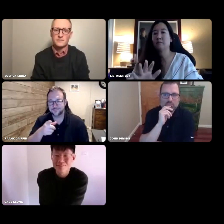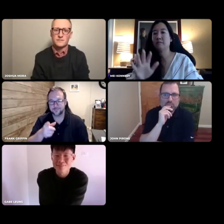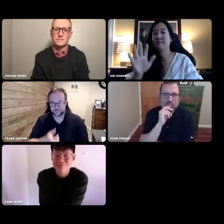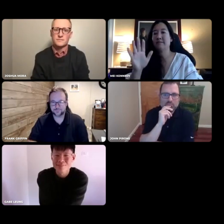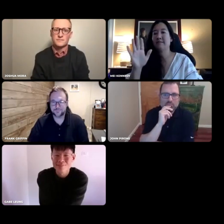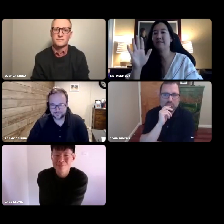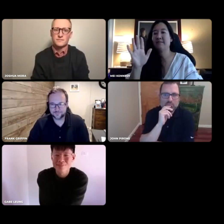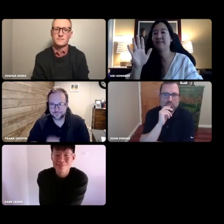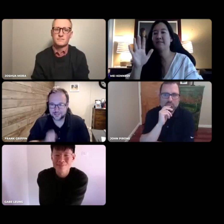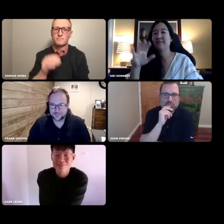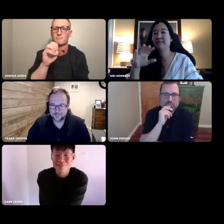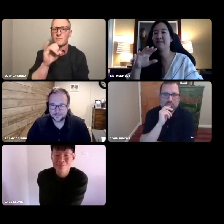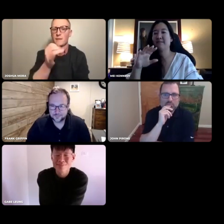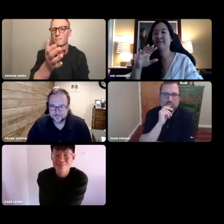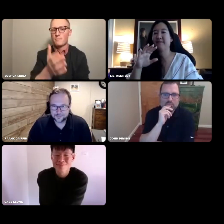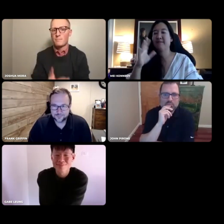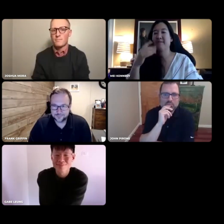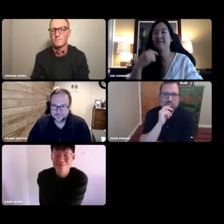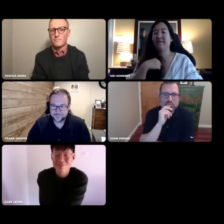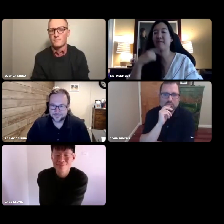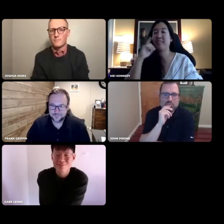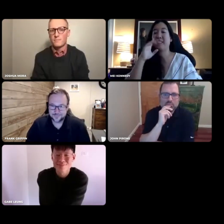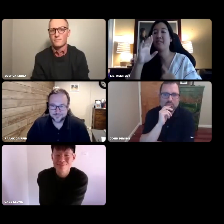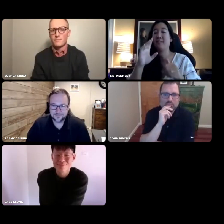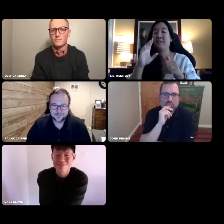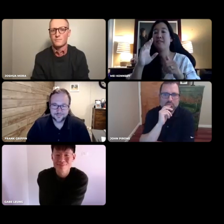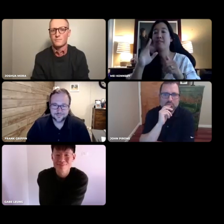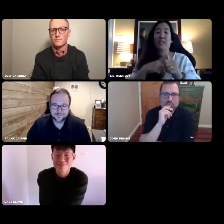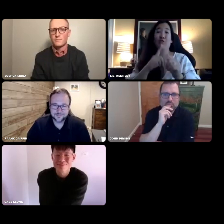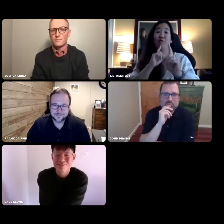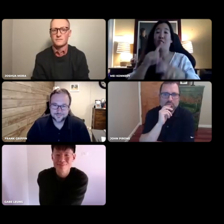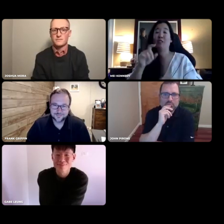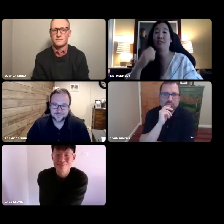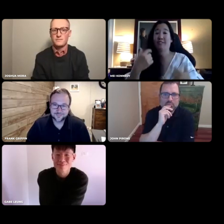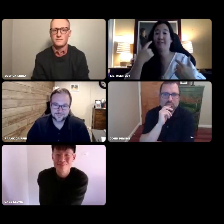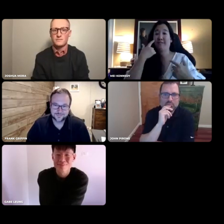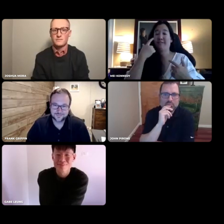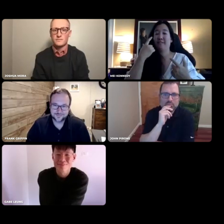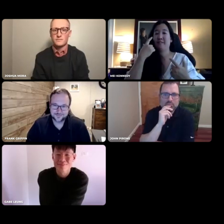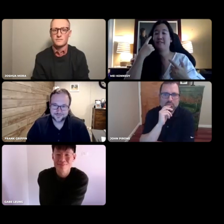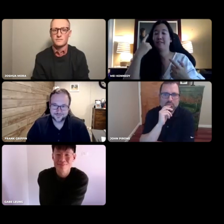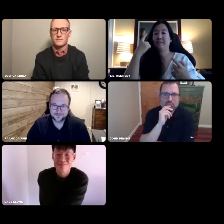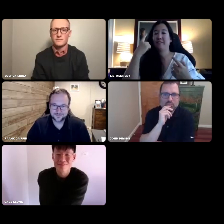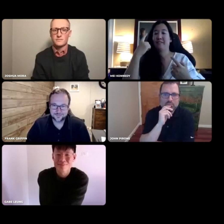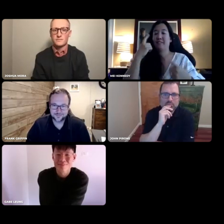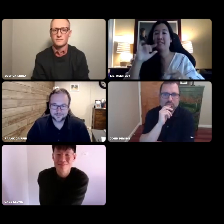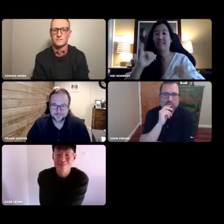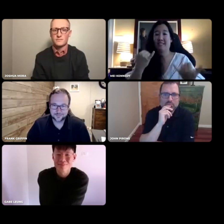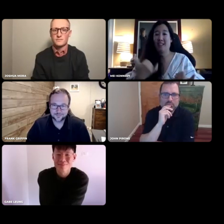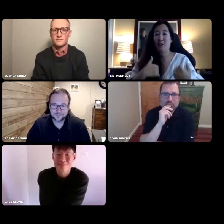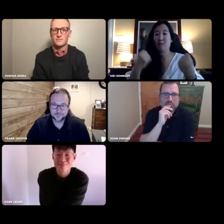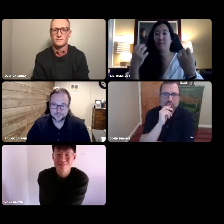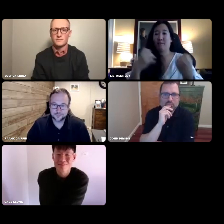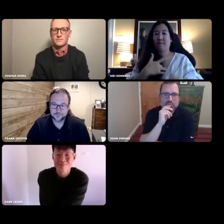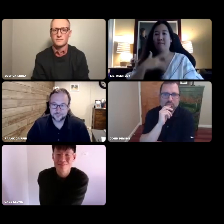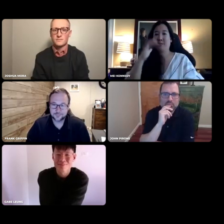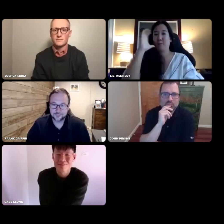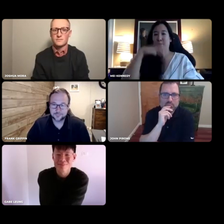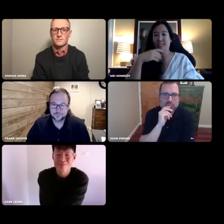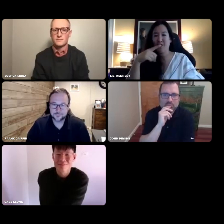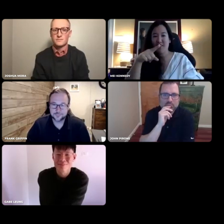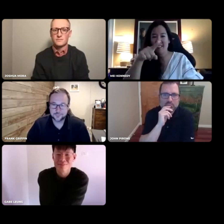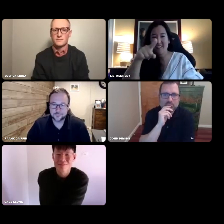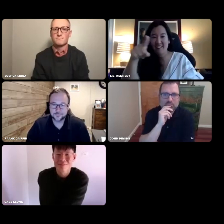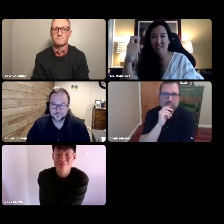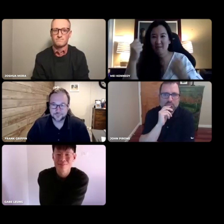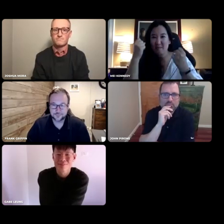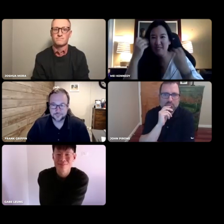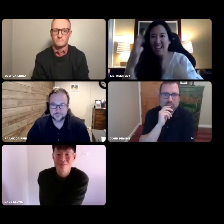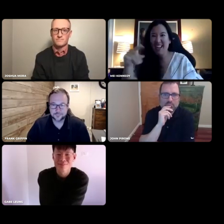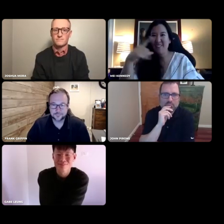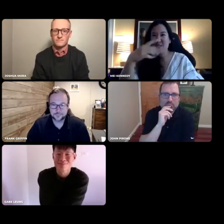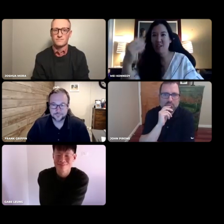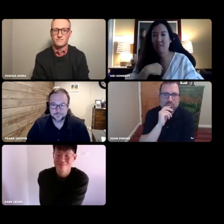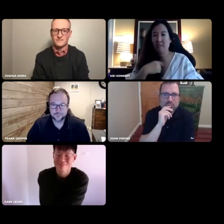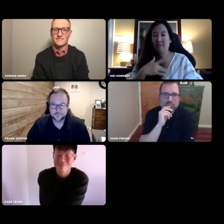Well, my first reaction is -- just like now, this feels strange.